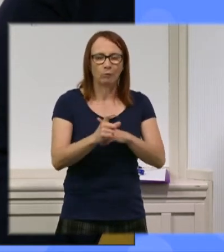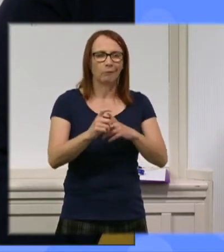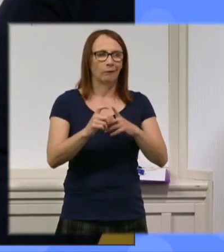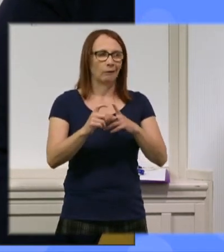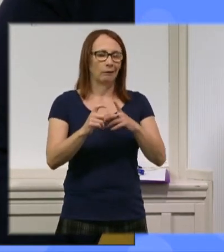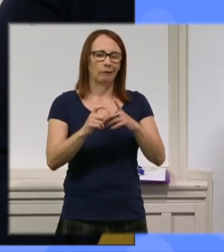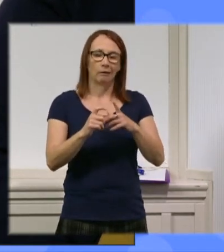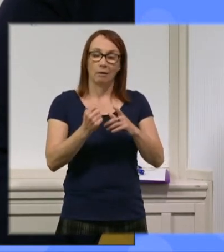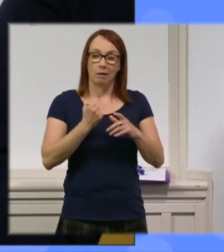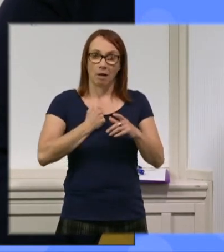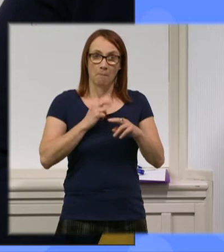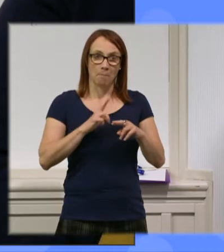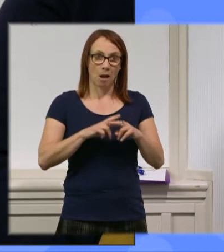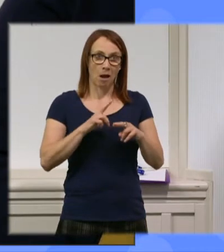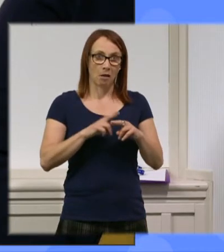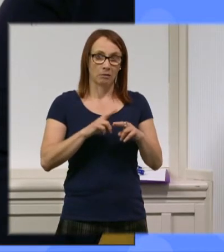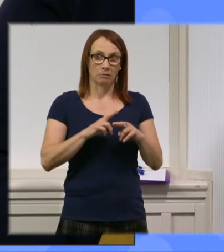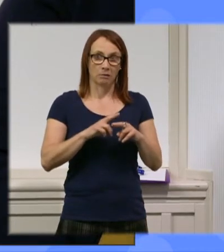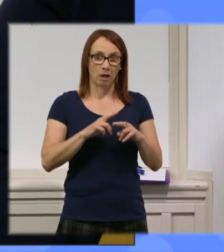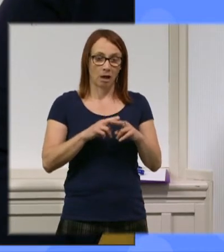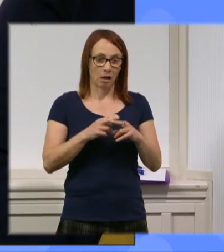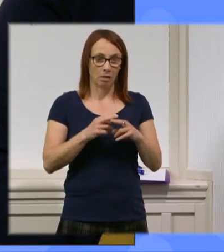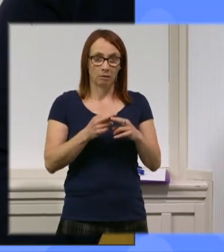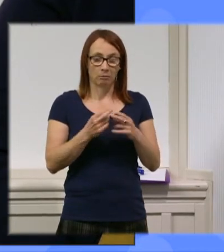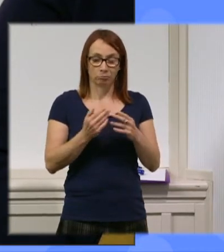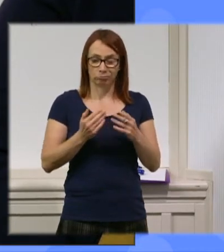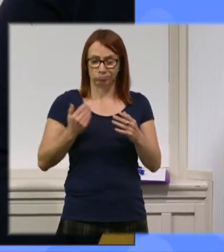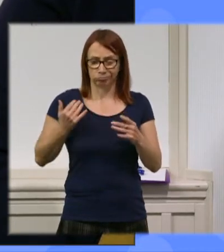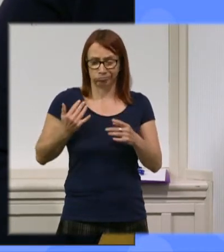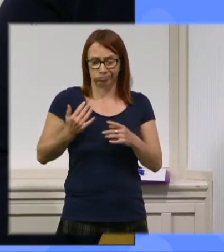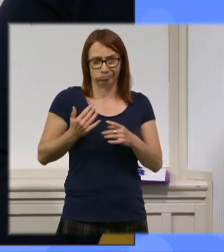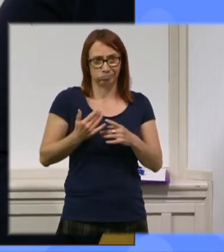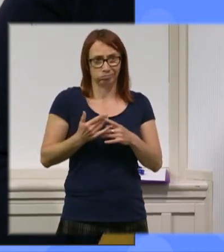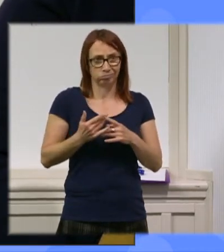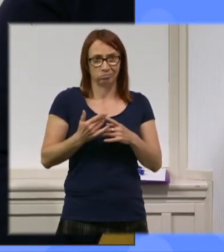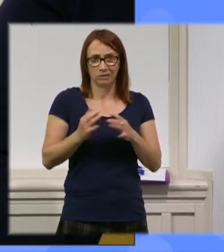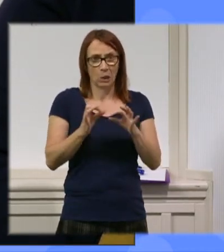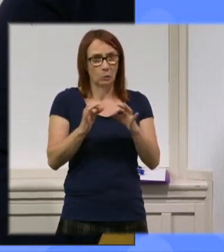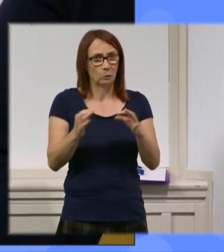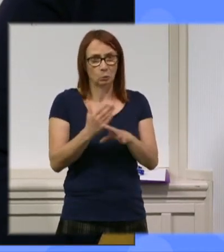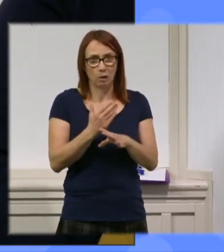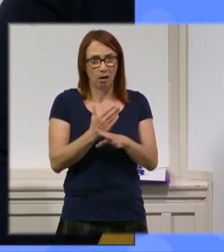that had a long period of unemployment and there was a lot of consequences that